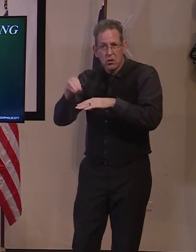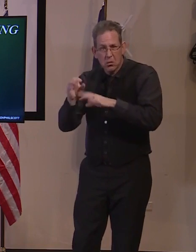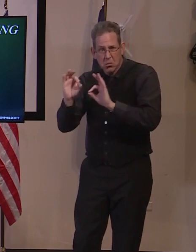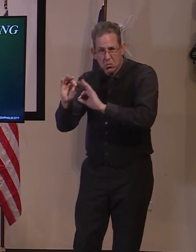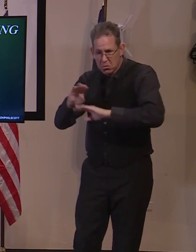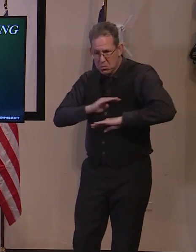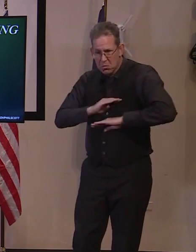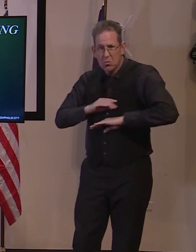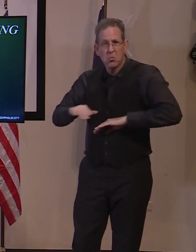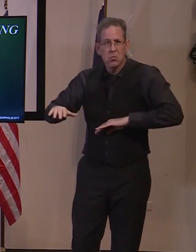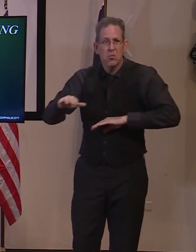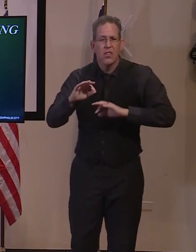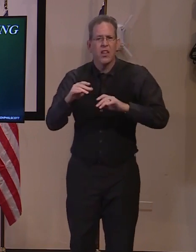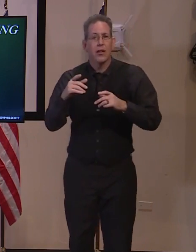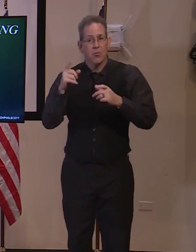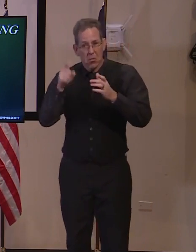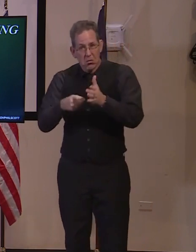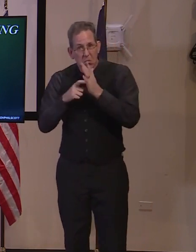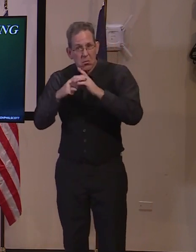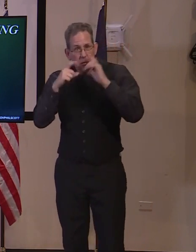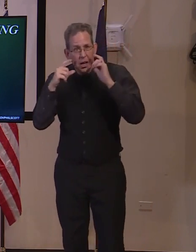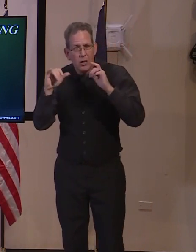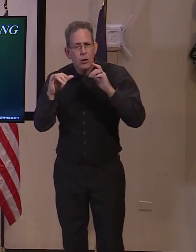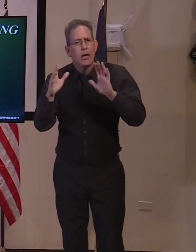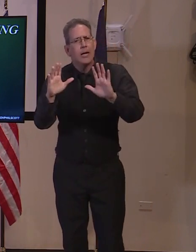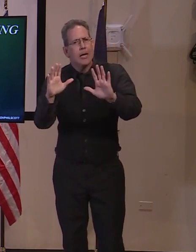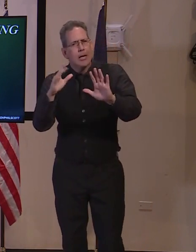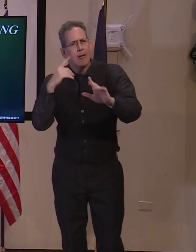recommendation on two occasions this fall based on changing conditions of